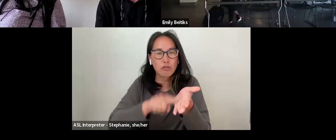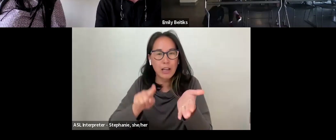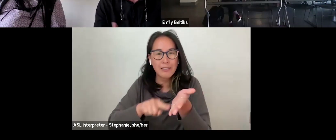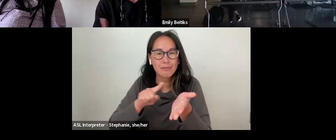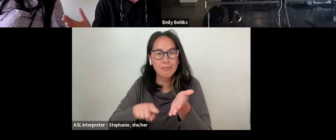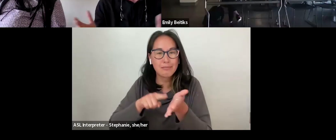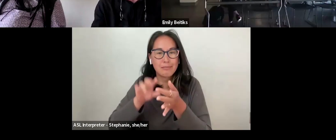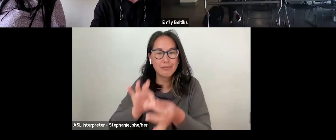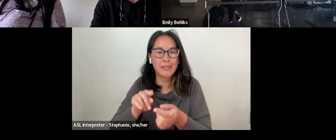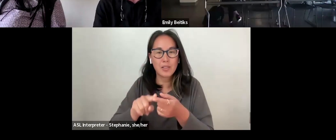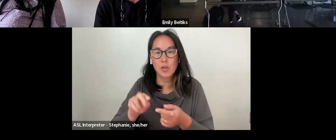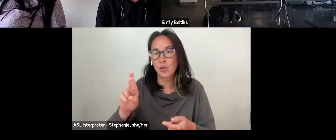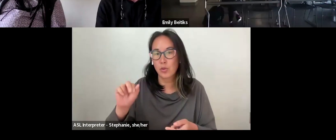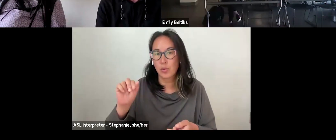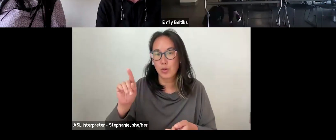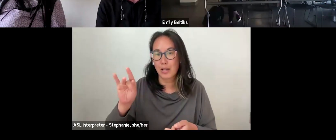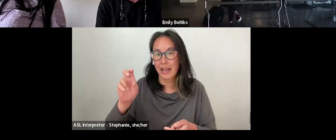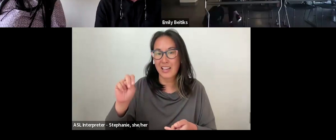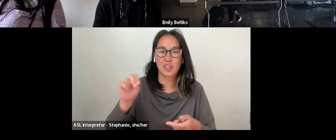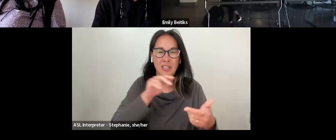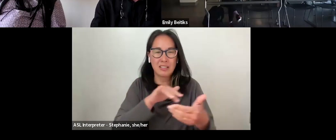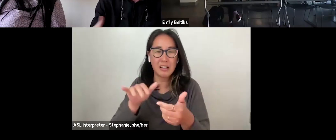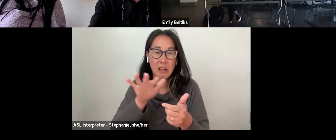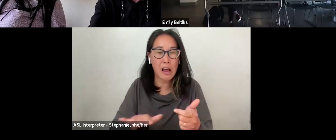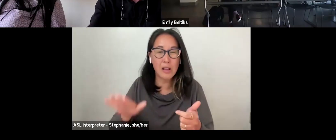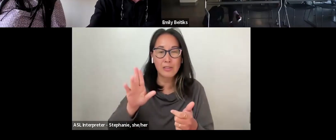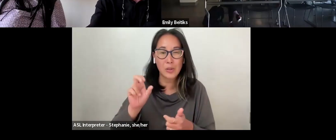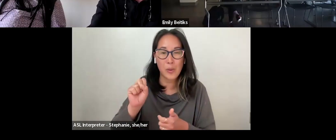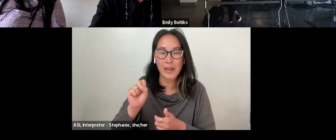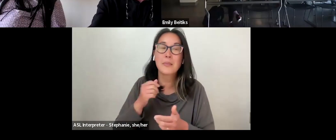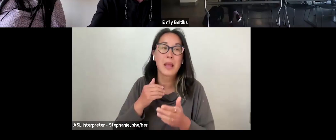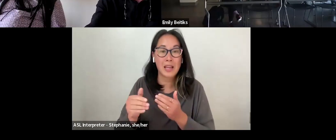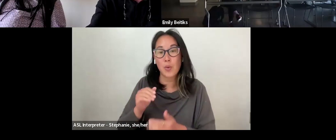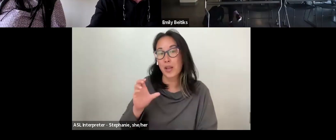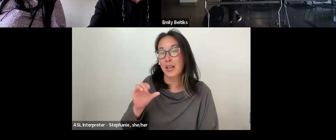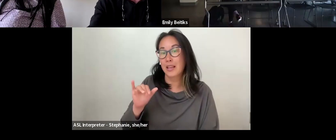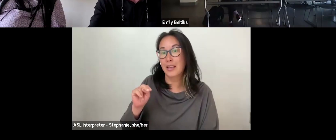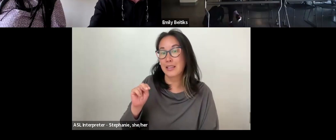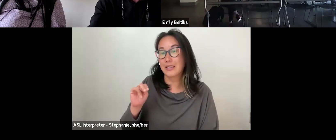that were all over the United States. The Cincinnati Radiation Studies came up again.